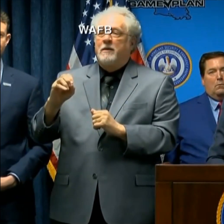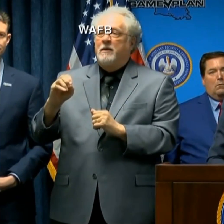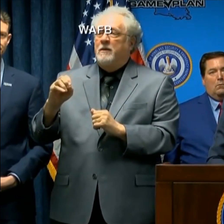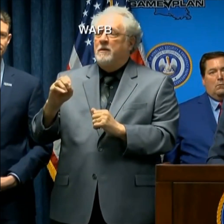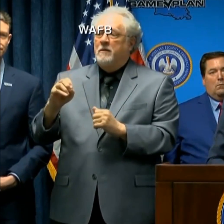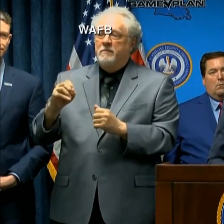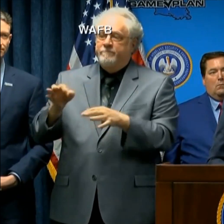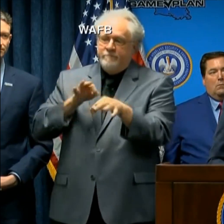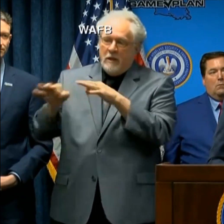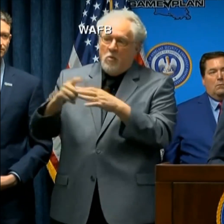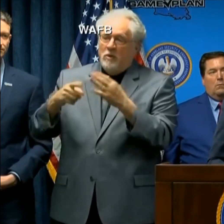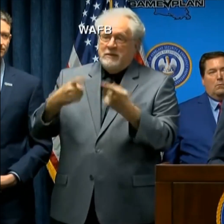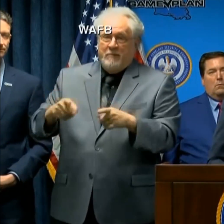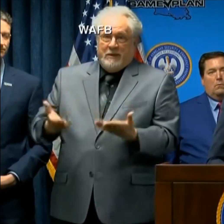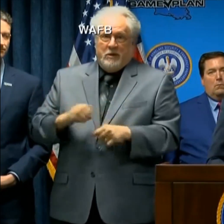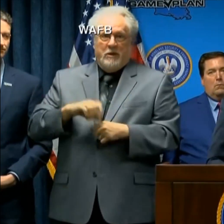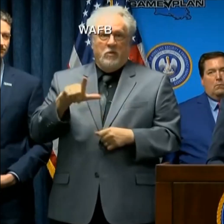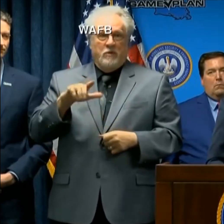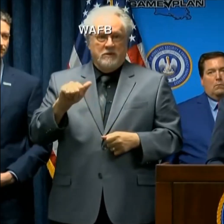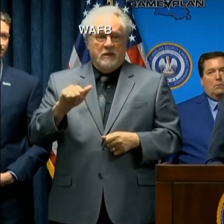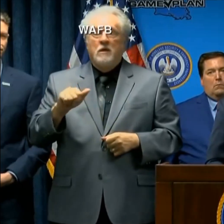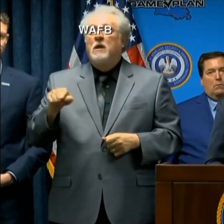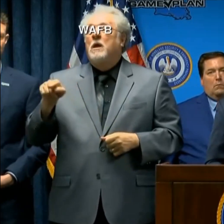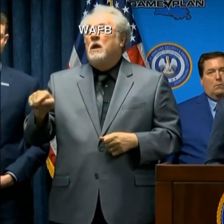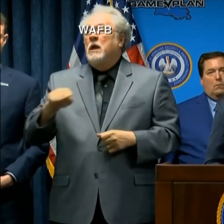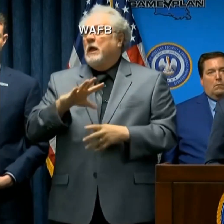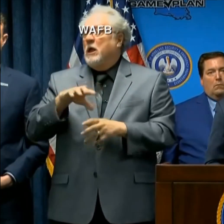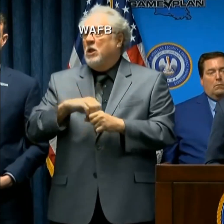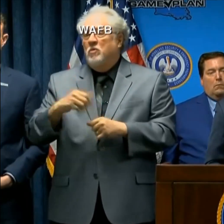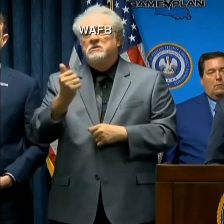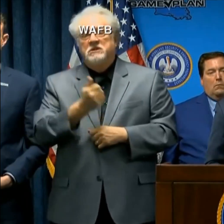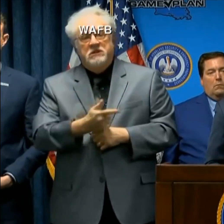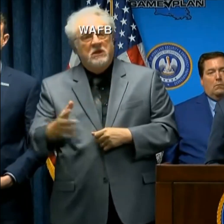happening here in Louisiana this will include a number of local officials and